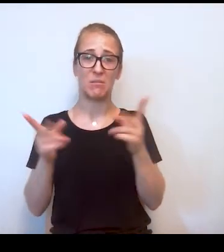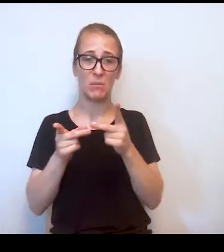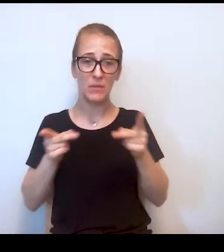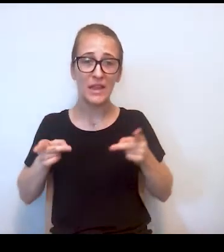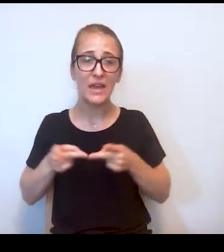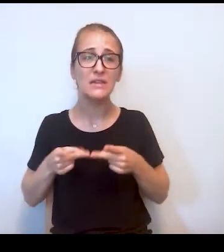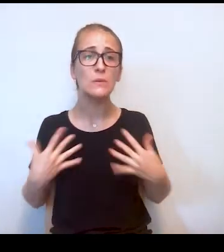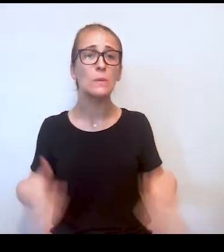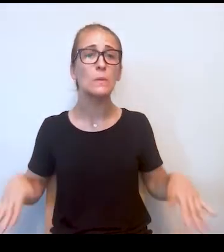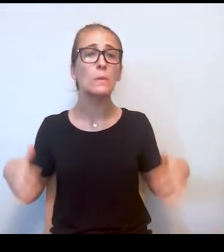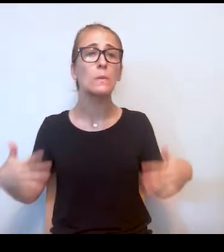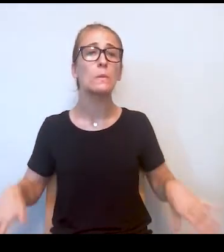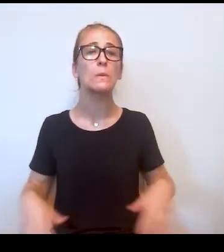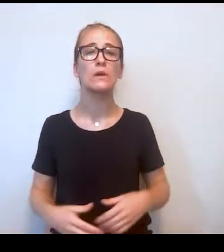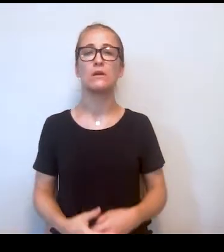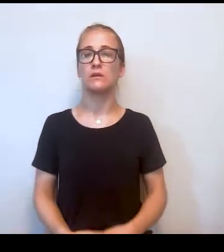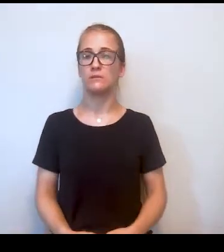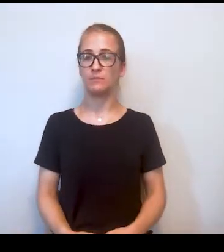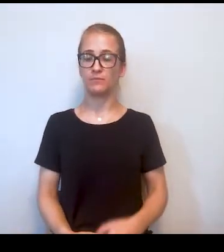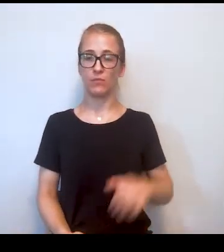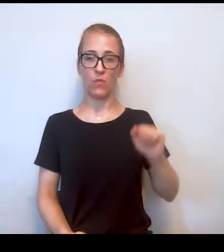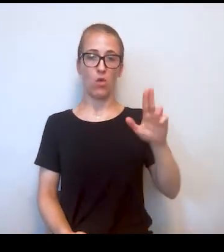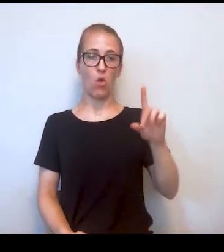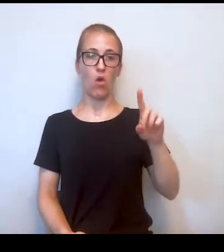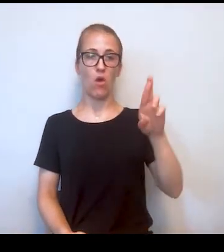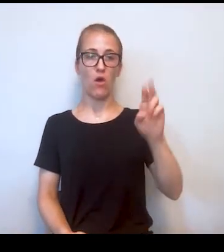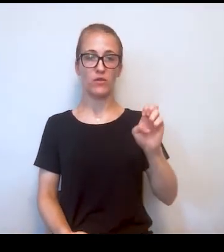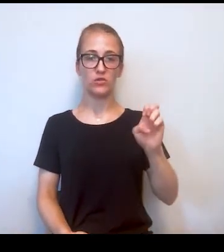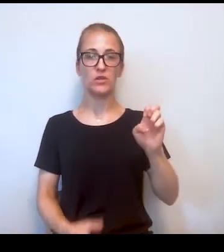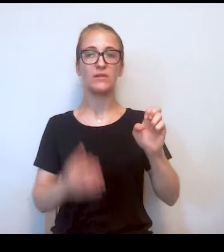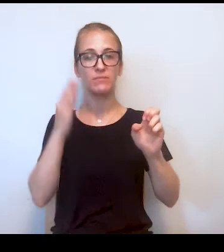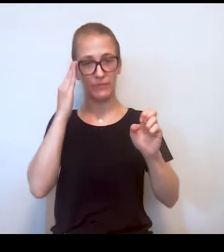because the founding father of medical genetics